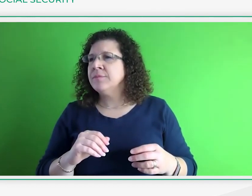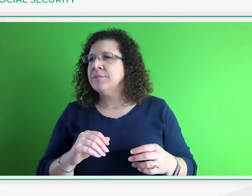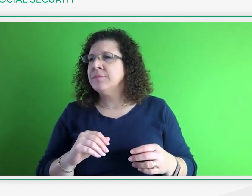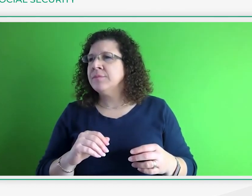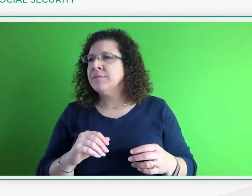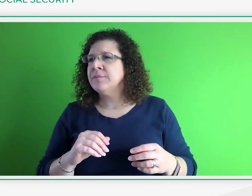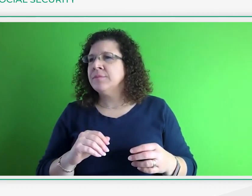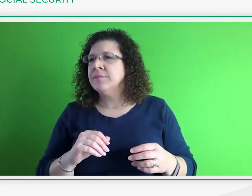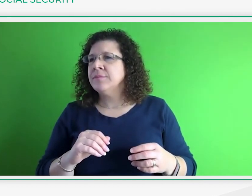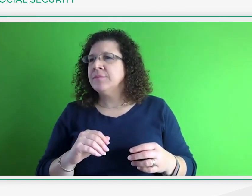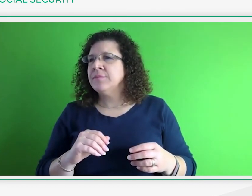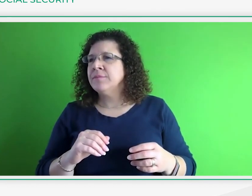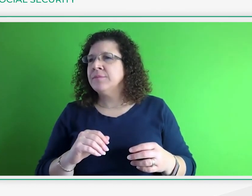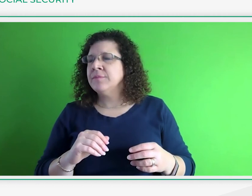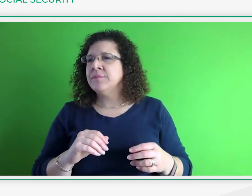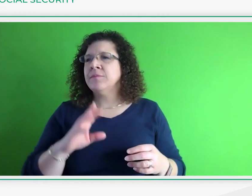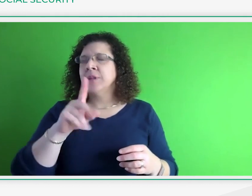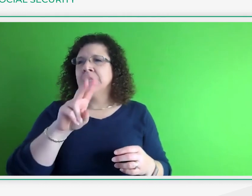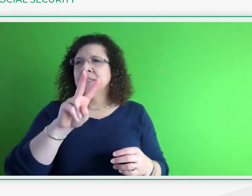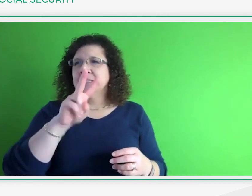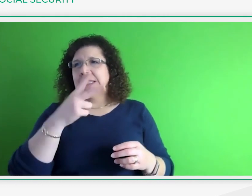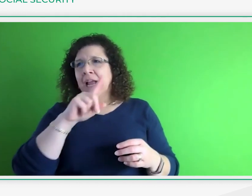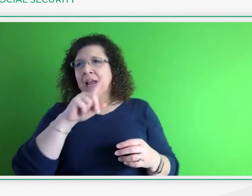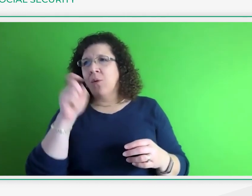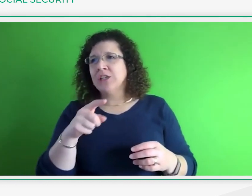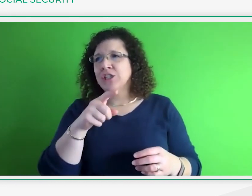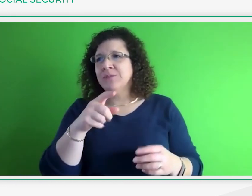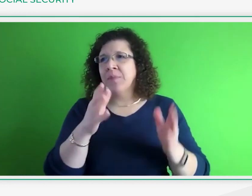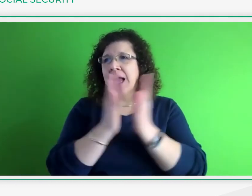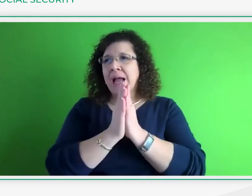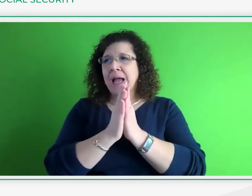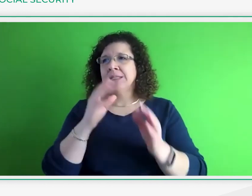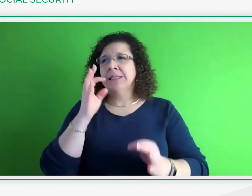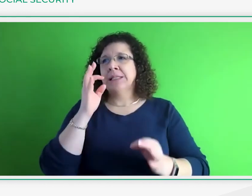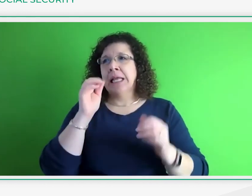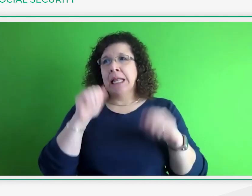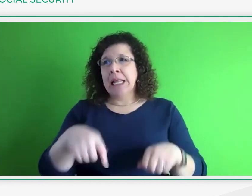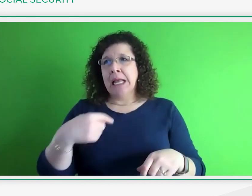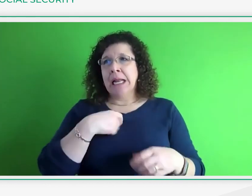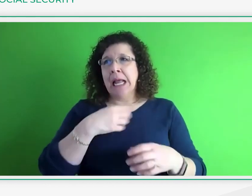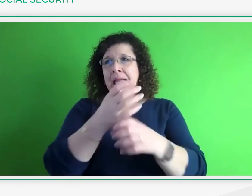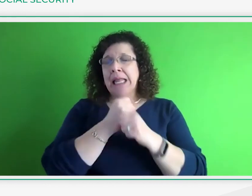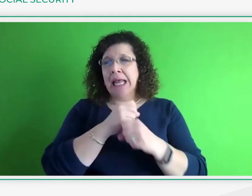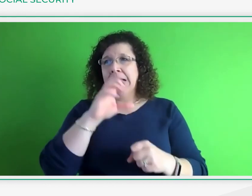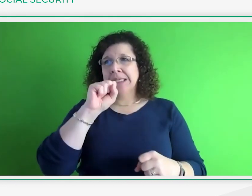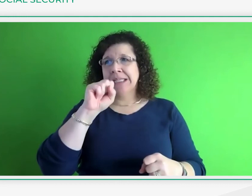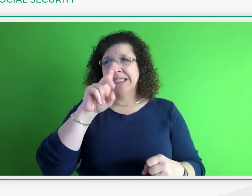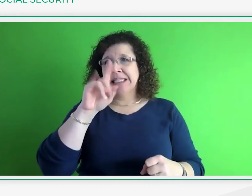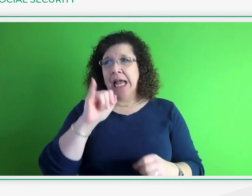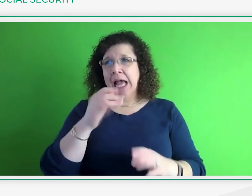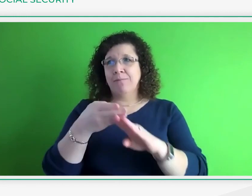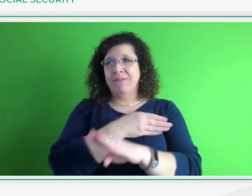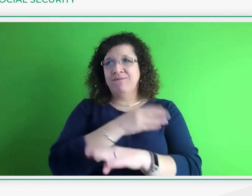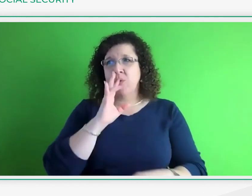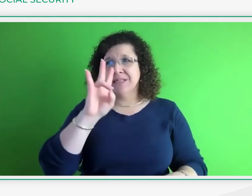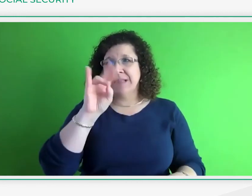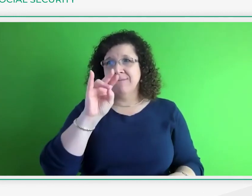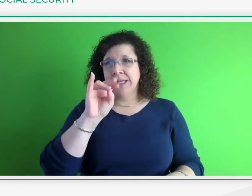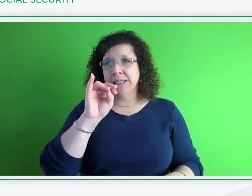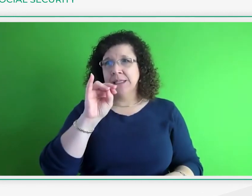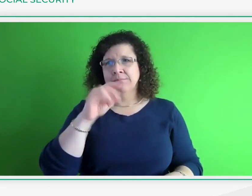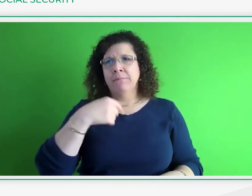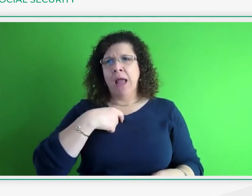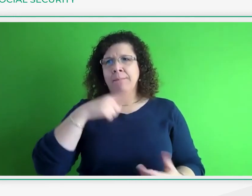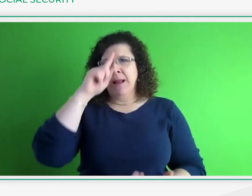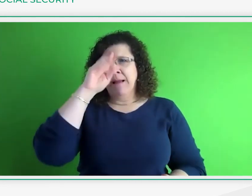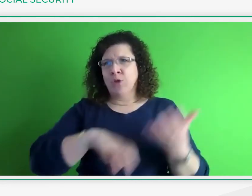Okay, so the second question here asks: If they can get SSDI before the age of 70.